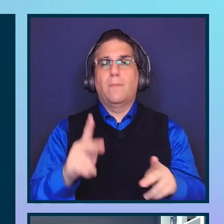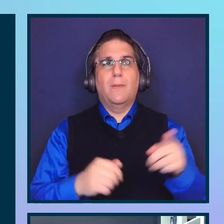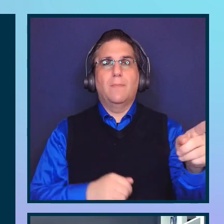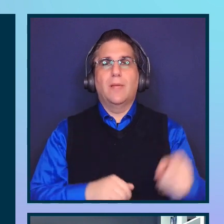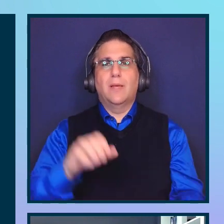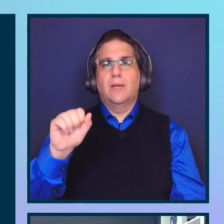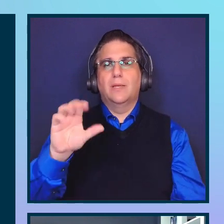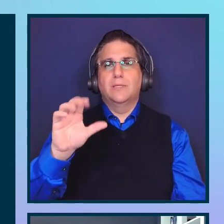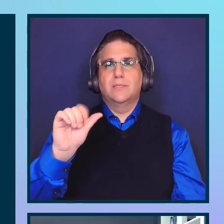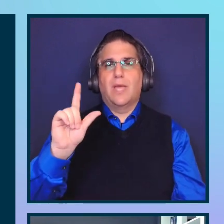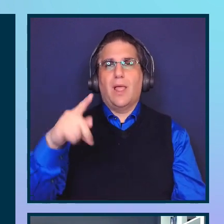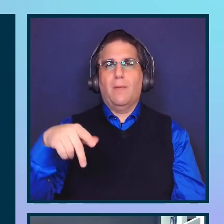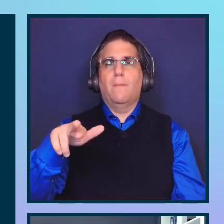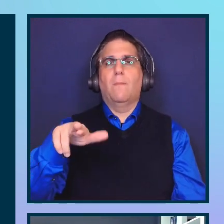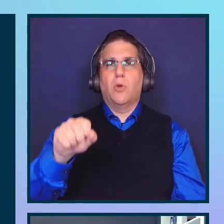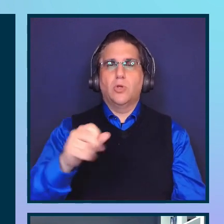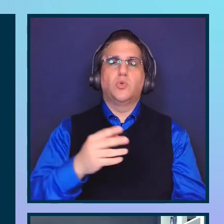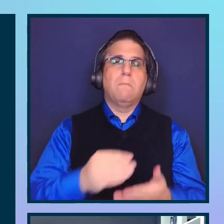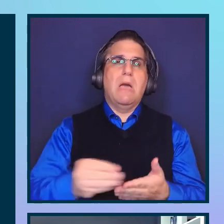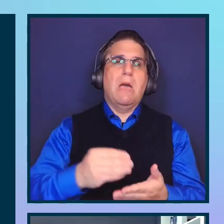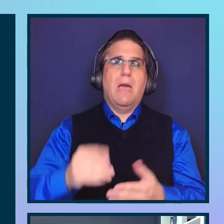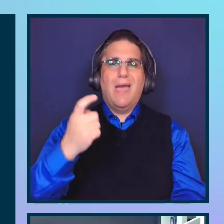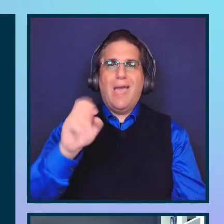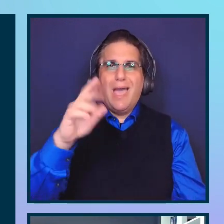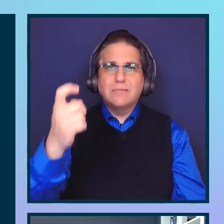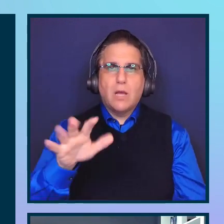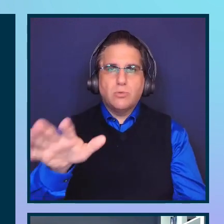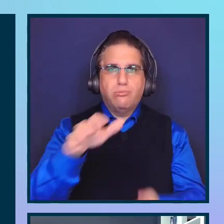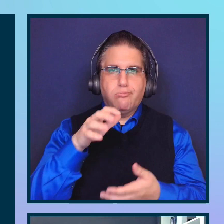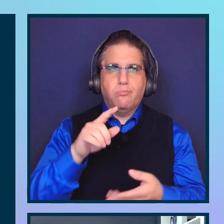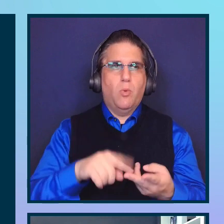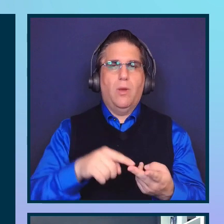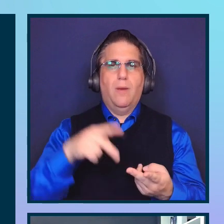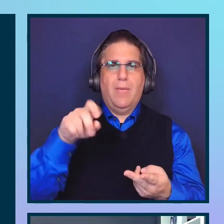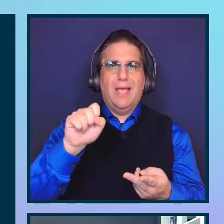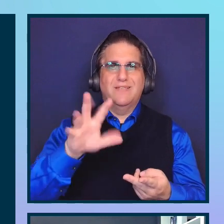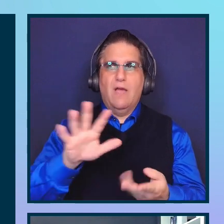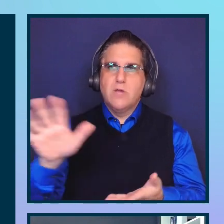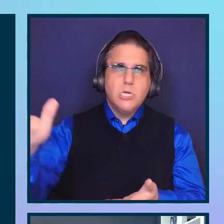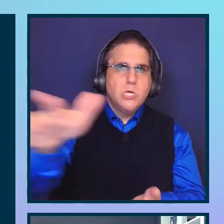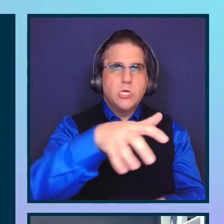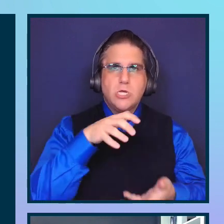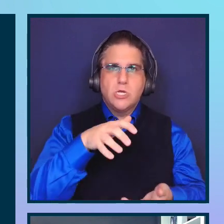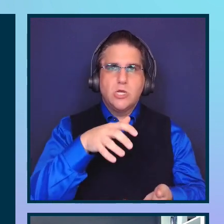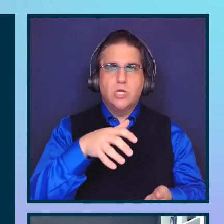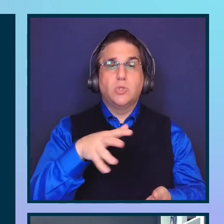specifically from buying Xboxes or PS5s consoles. So they decided to have this button that just says,